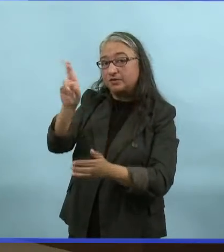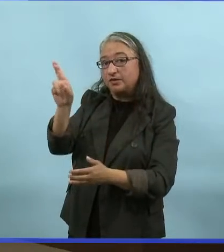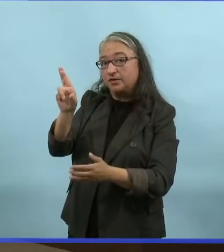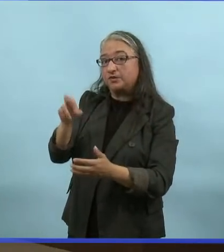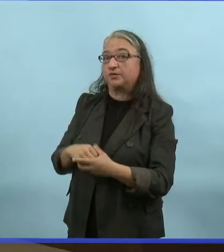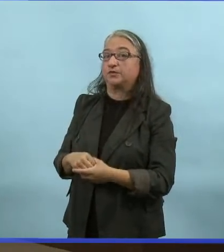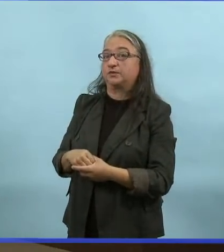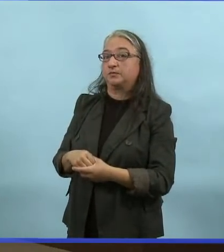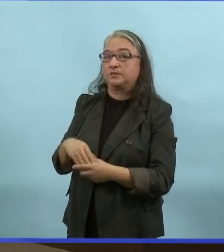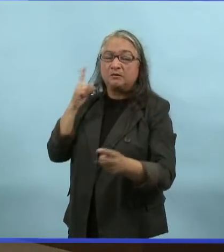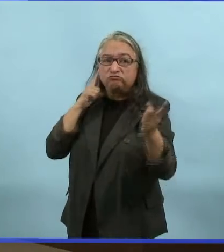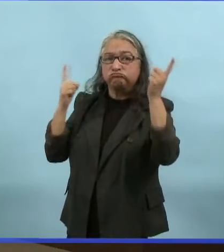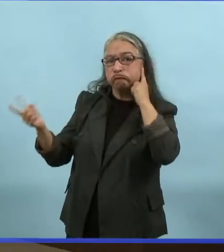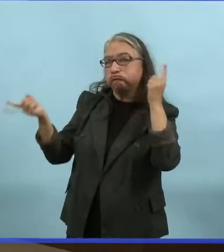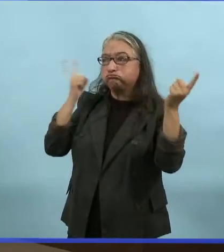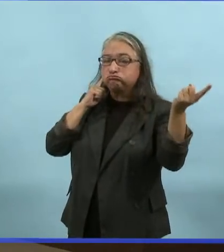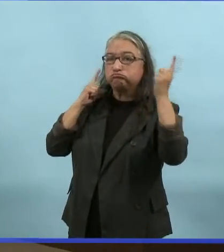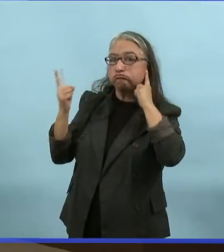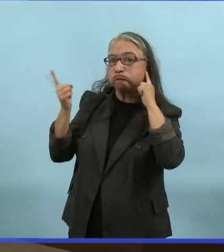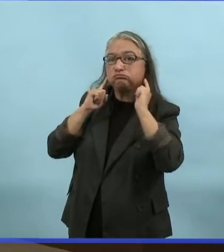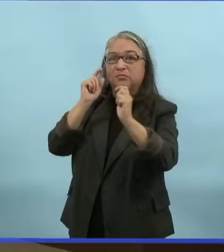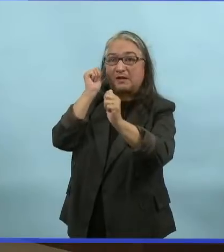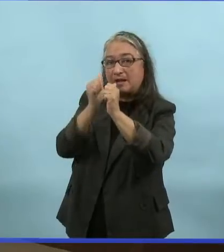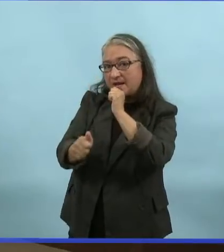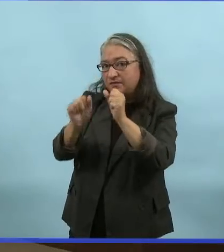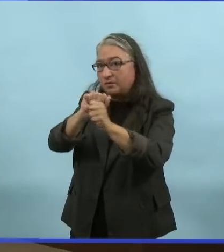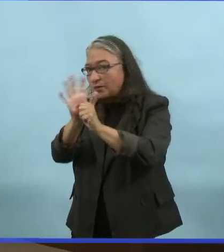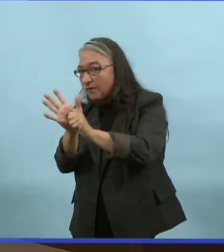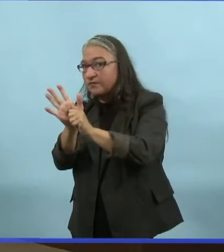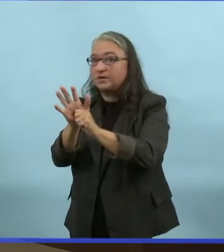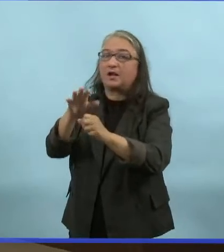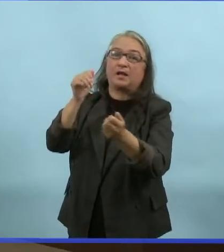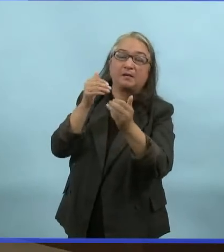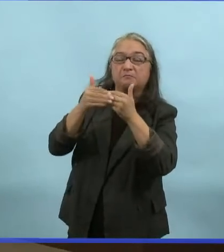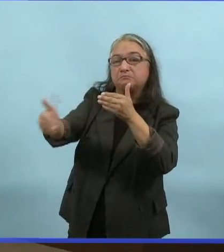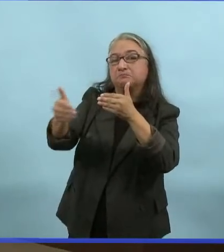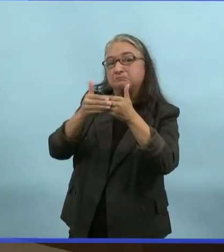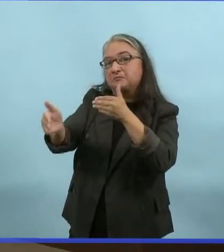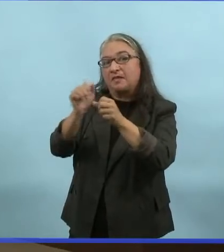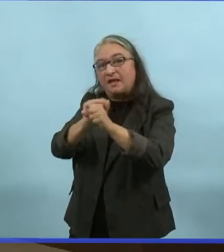post-pandemic Manitoba world where they'll be just recommendations from public health